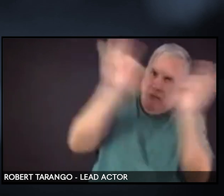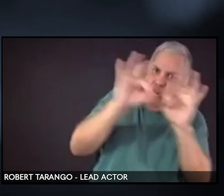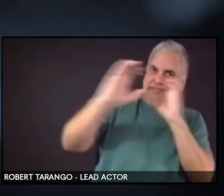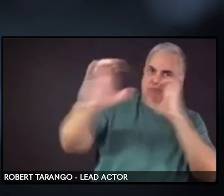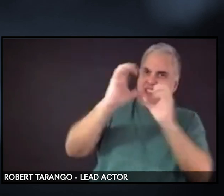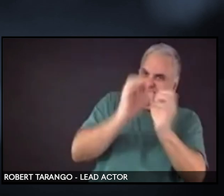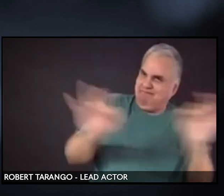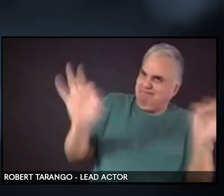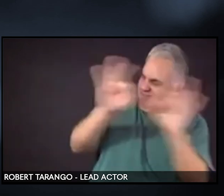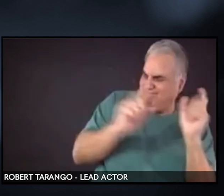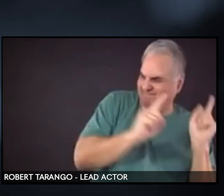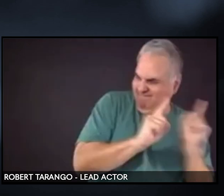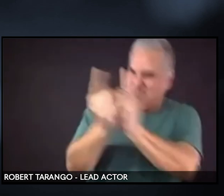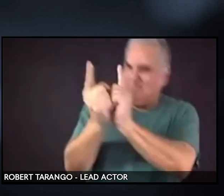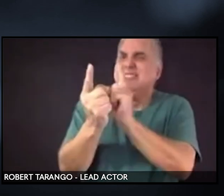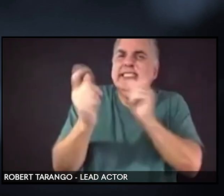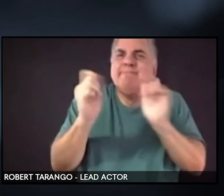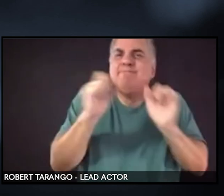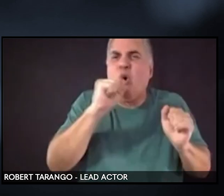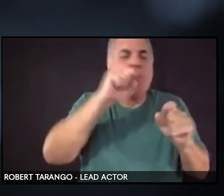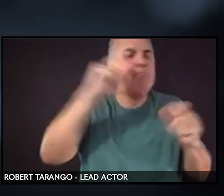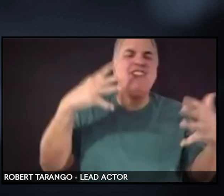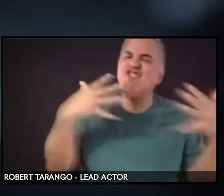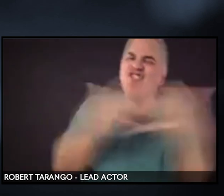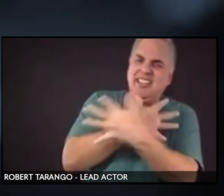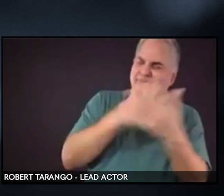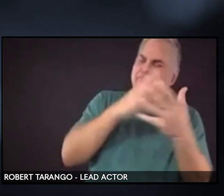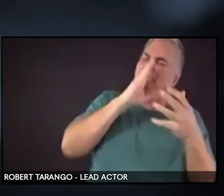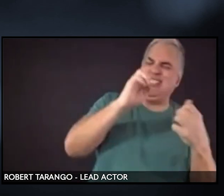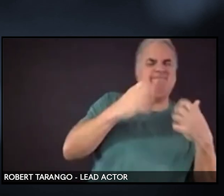fear or angst. I think it's just the willingness. And that's what happened